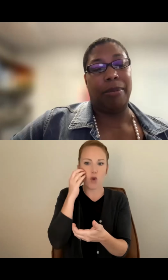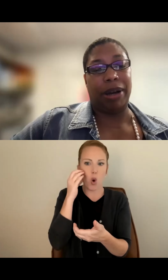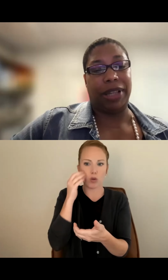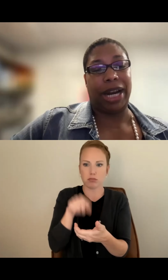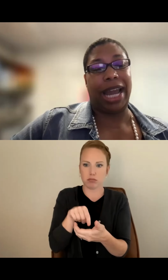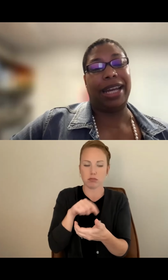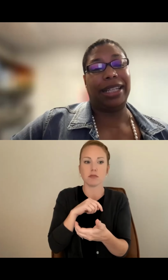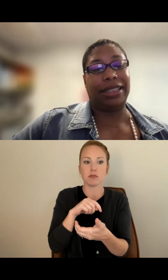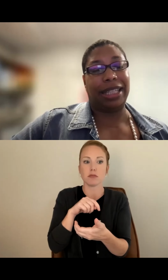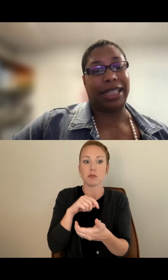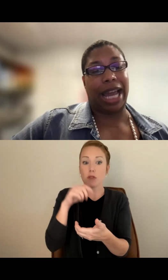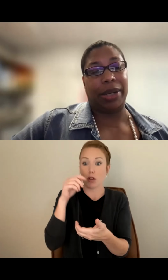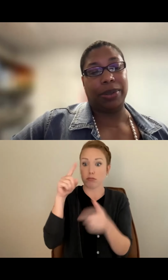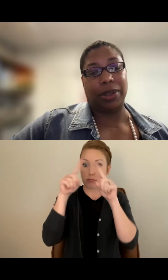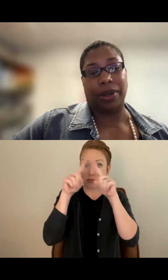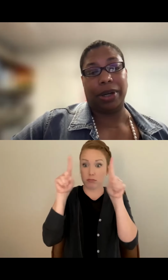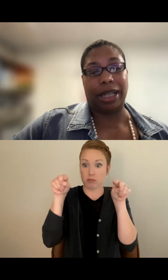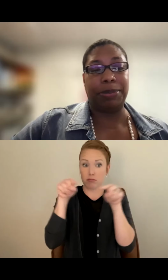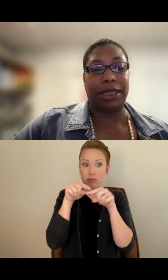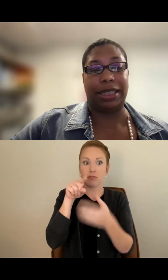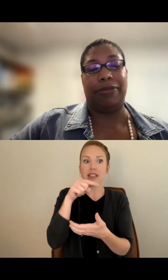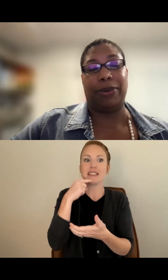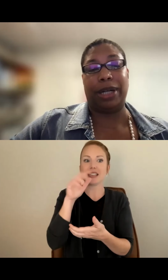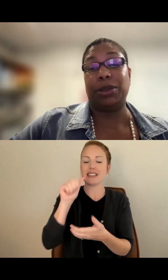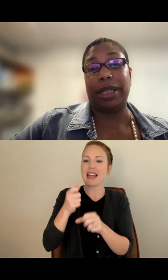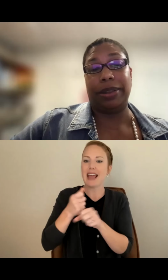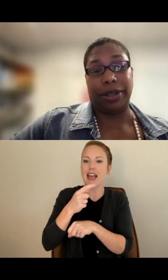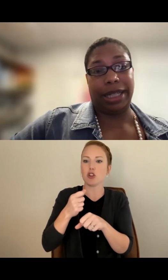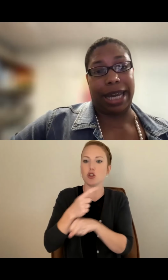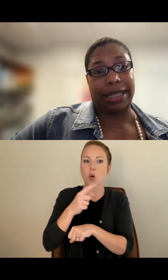Above their head it says annual solar eclipse is in 430 days.